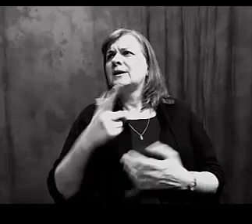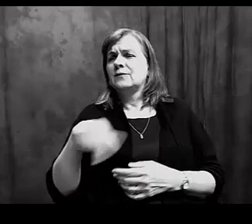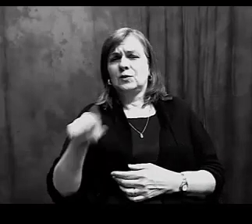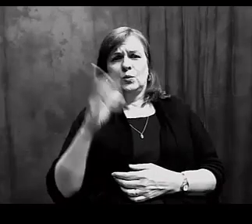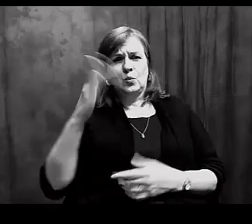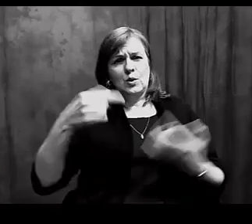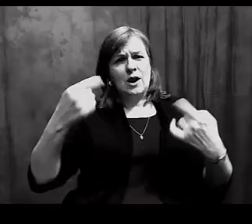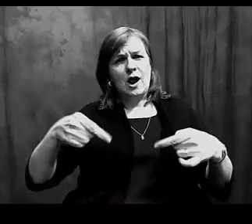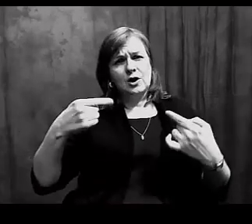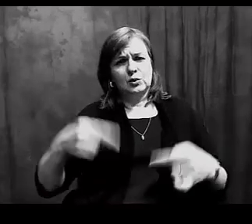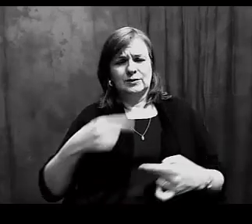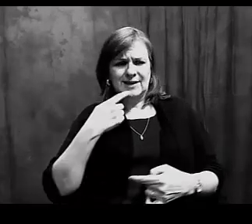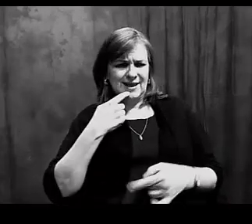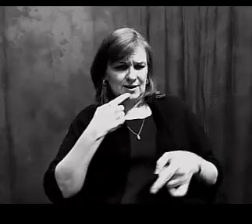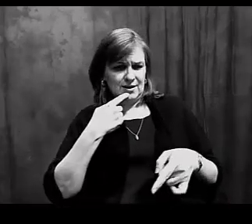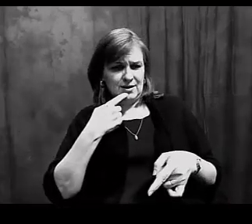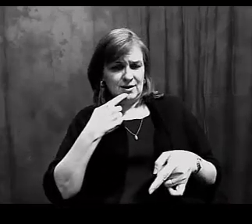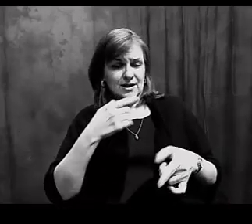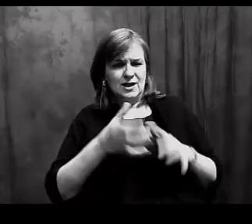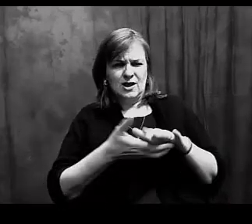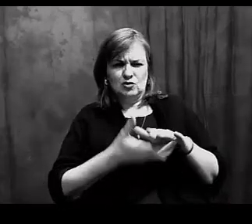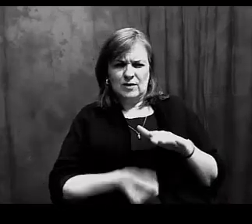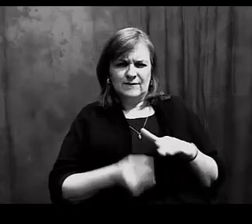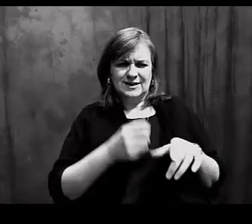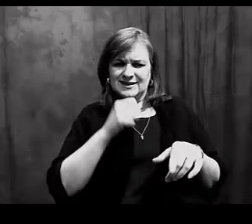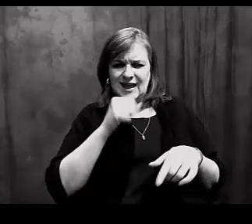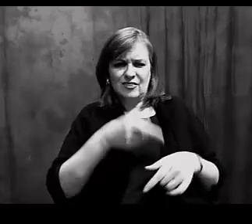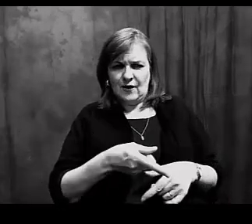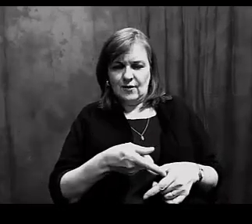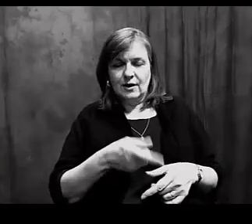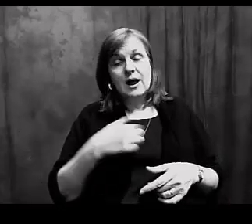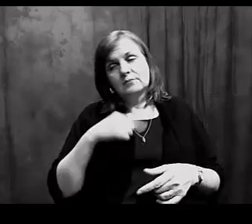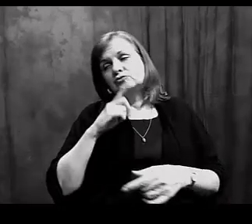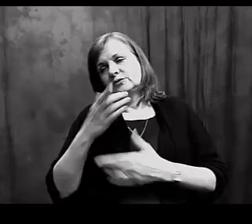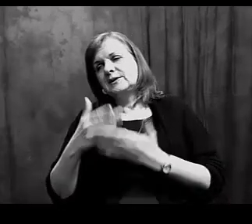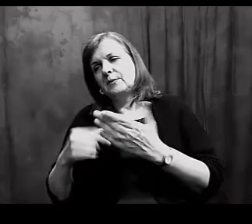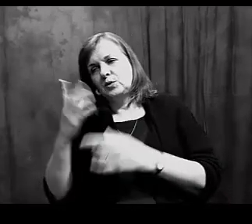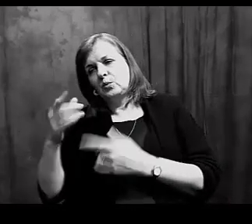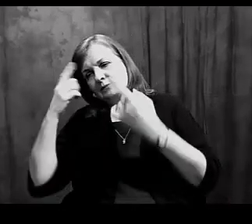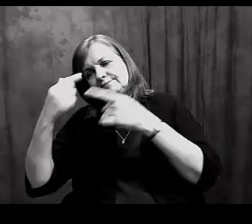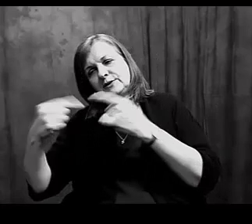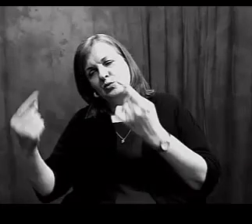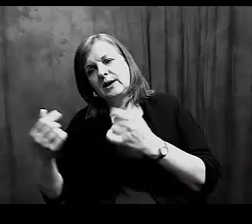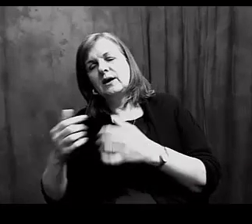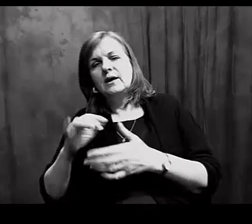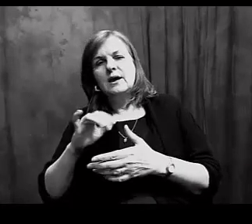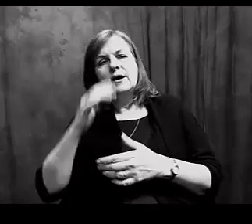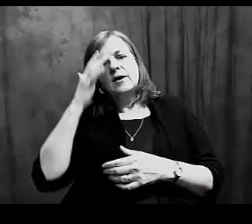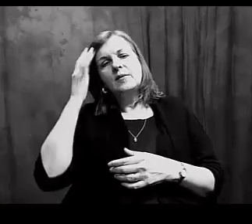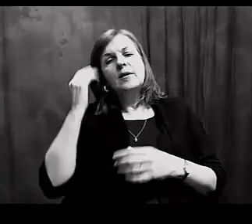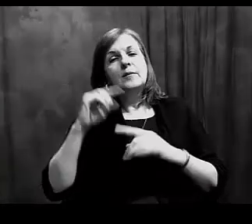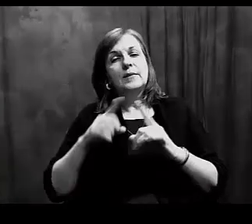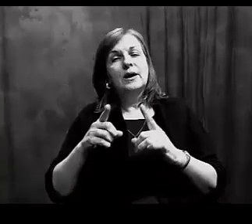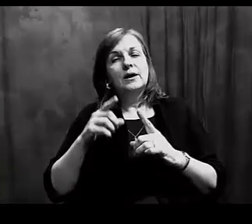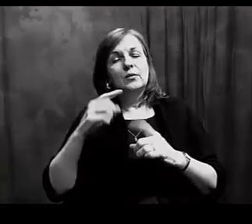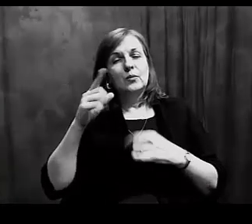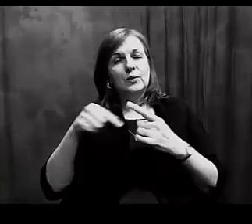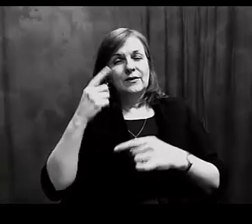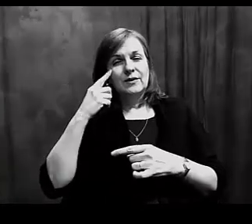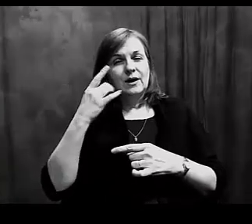I don't know that many of you would argue with me about gravity existing - but I am sure there are some of you out there!! but when we